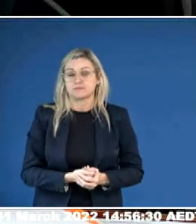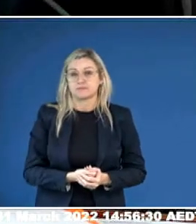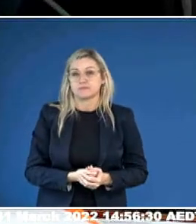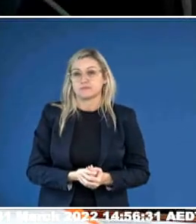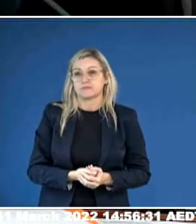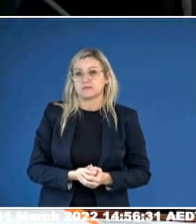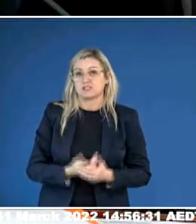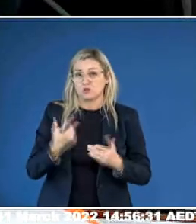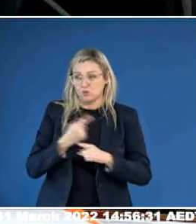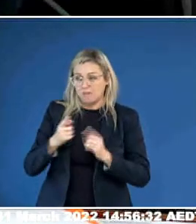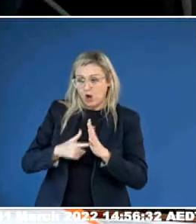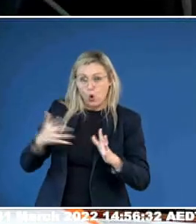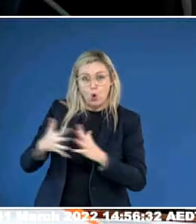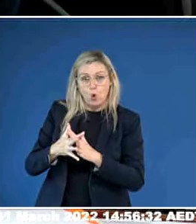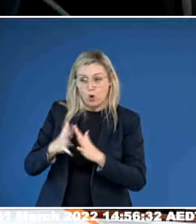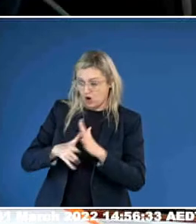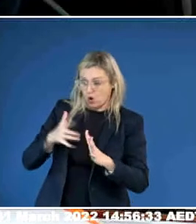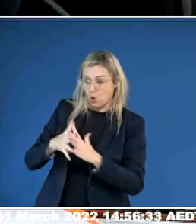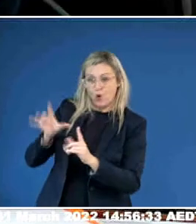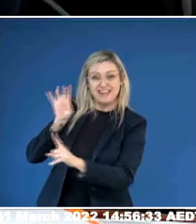law sometimes as a tool of violence.